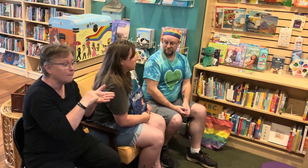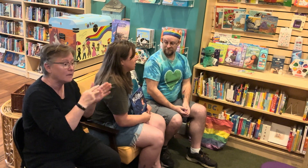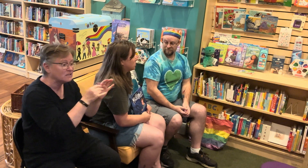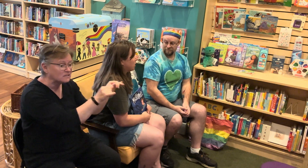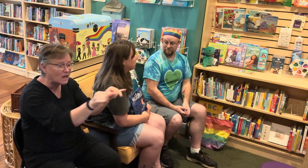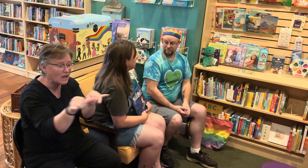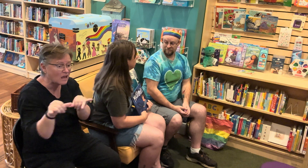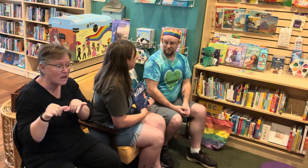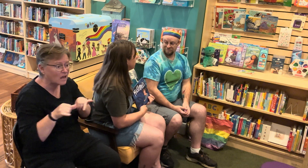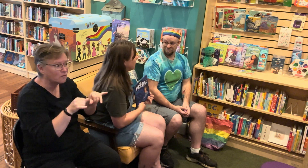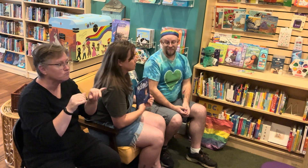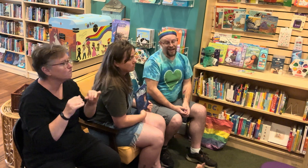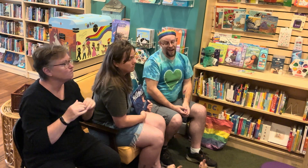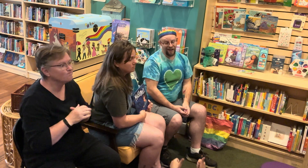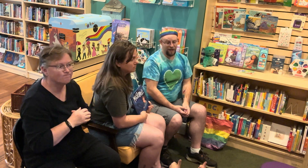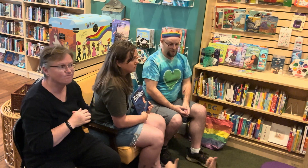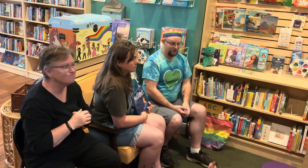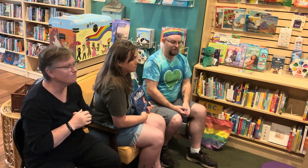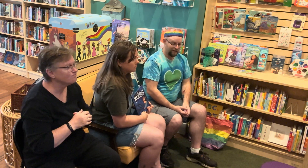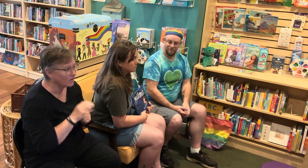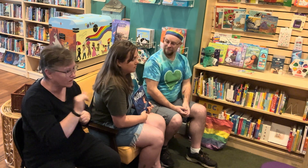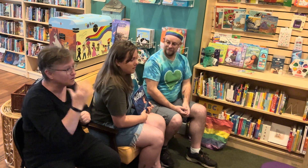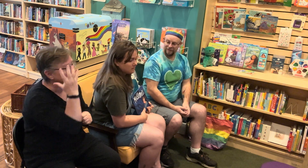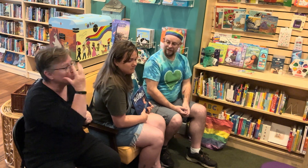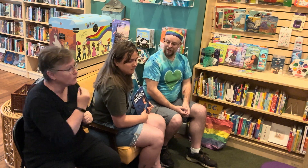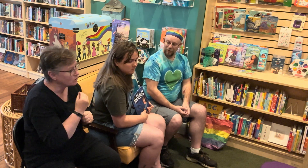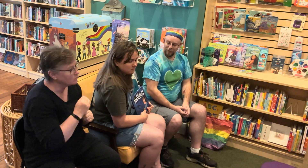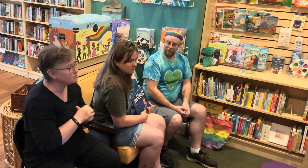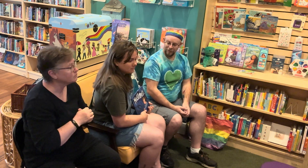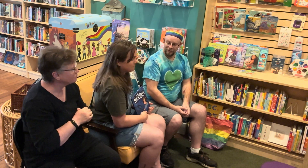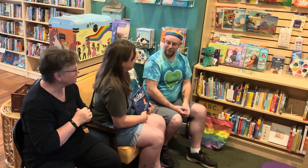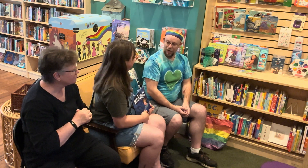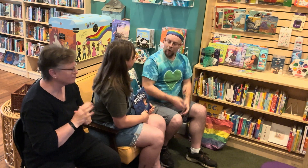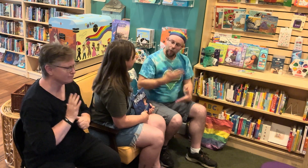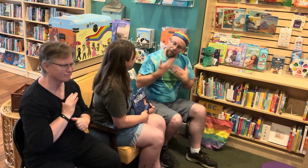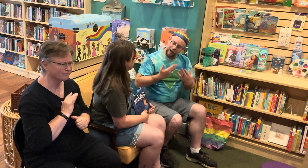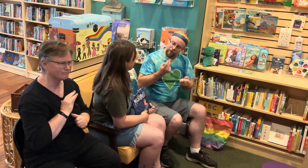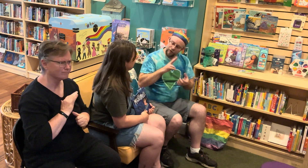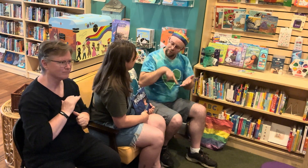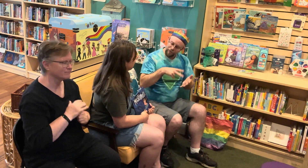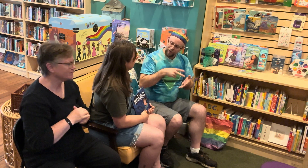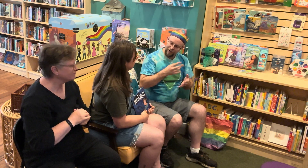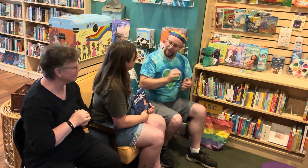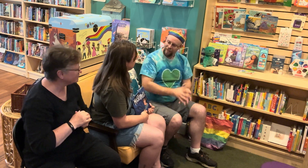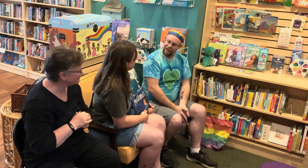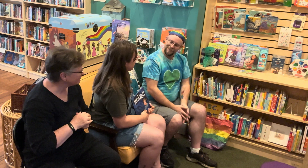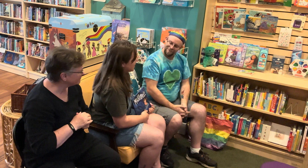actually quite a beautiful thing. AARON: Yeah, absolutely! Cool! Well, thank you so much for reading that!